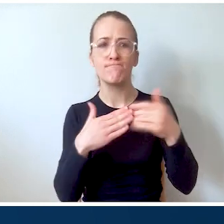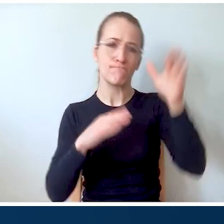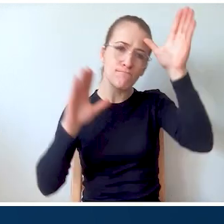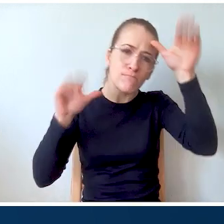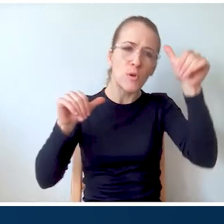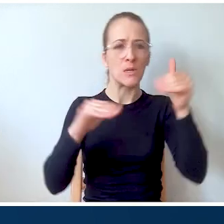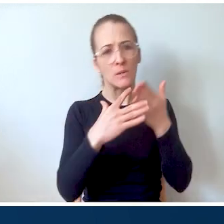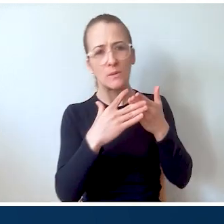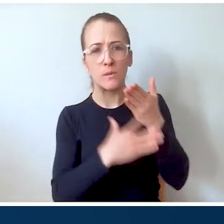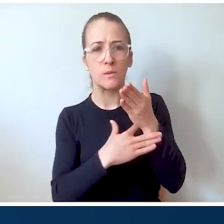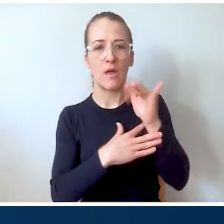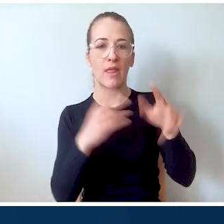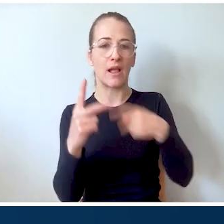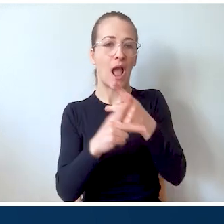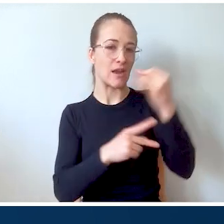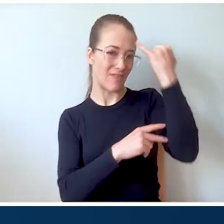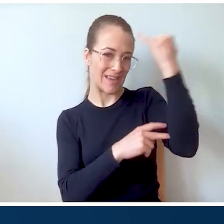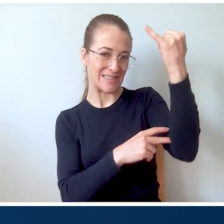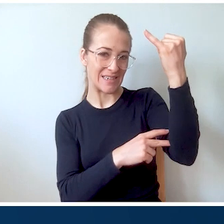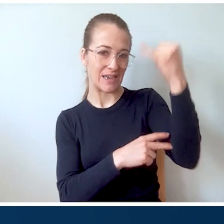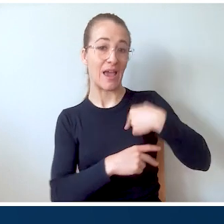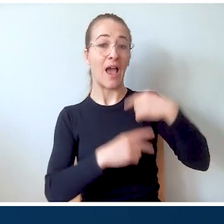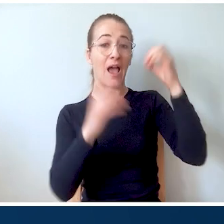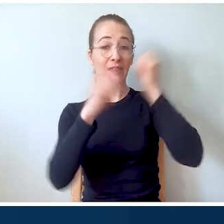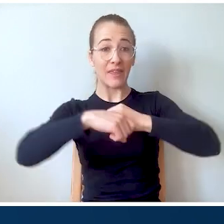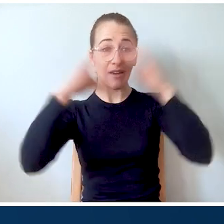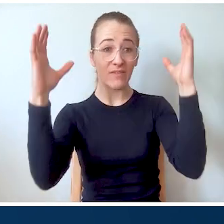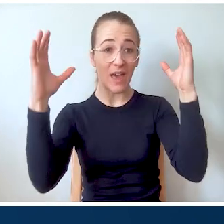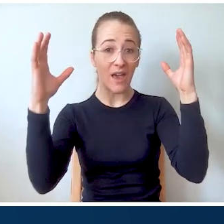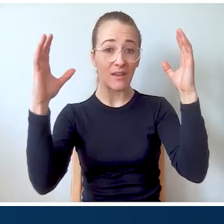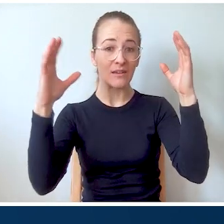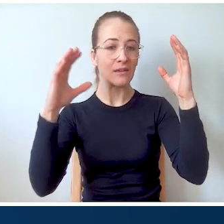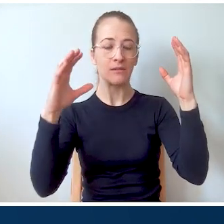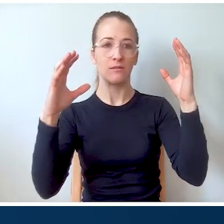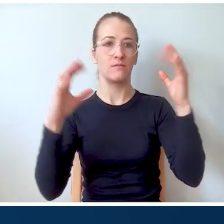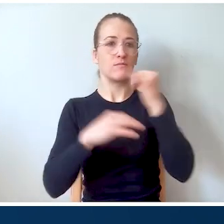or that kind of idea, when I think of that is just entirely wrong.